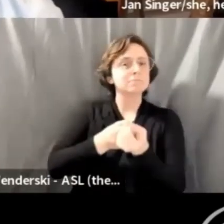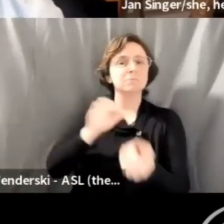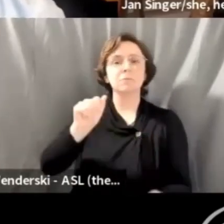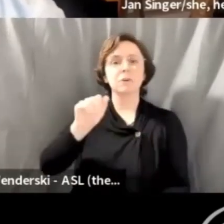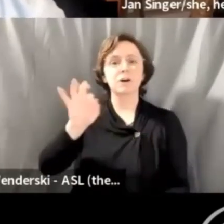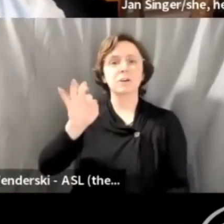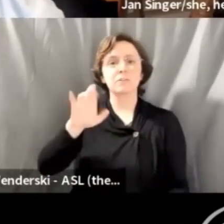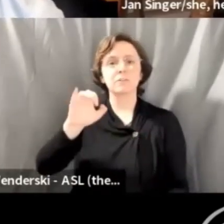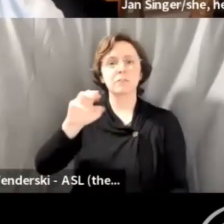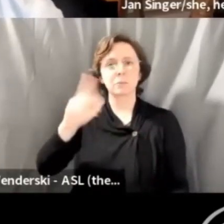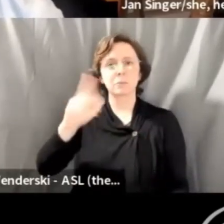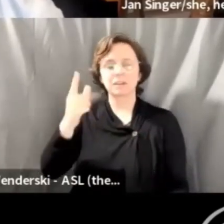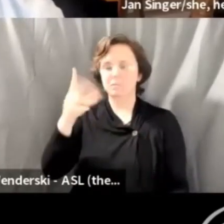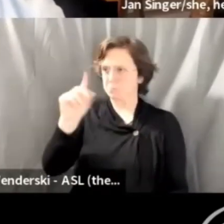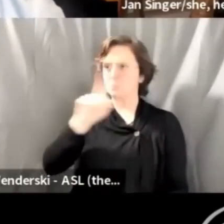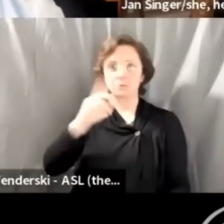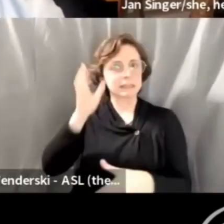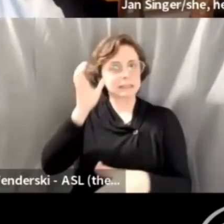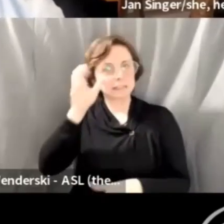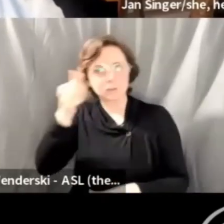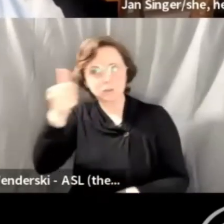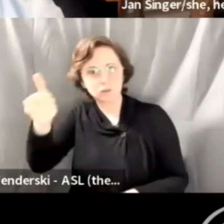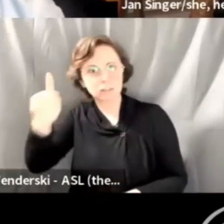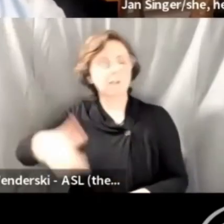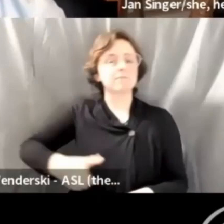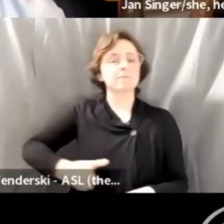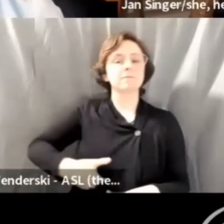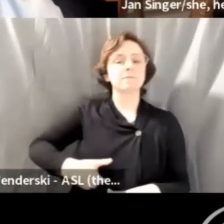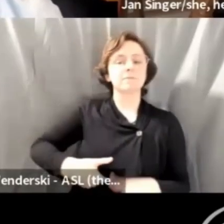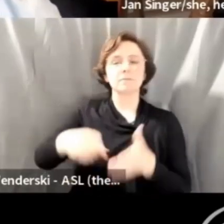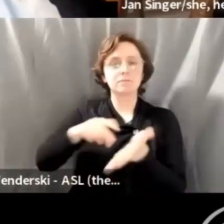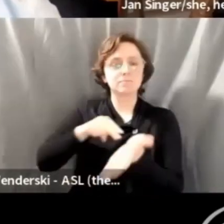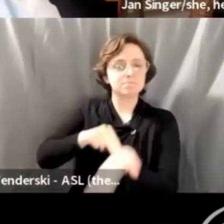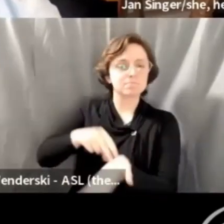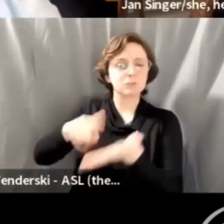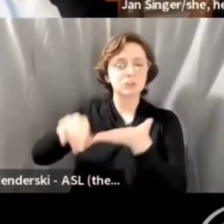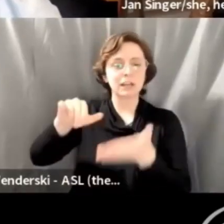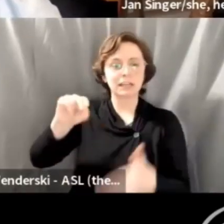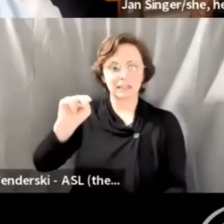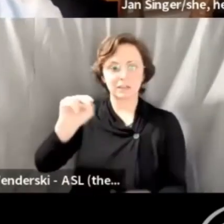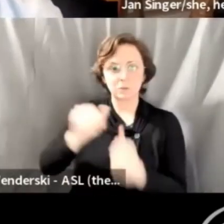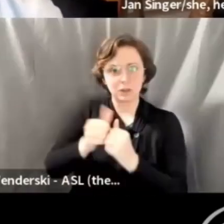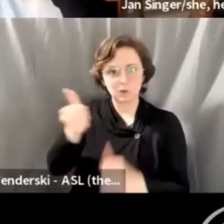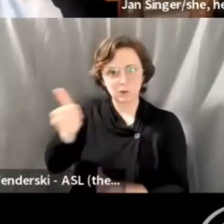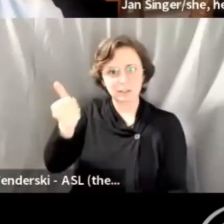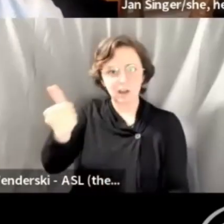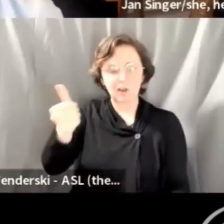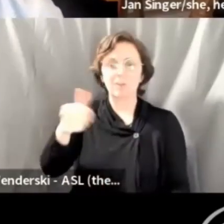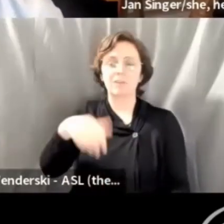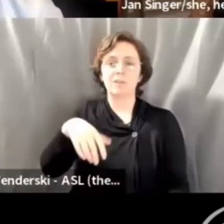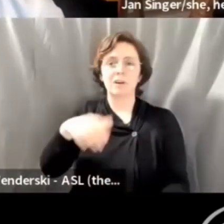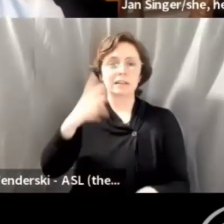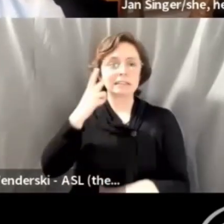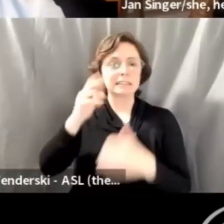Really listen to yourself and check in with yourself and I'll check in with you and we'll see how it's going.